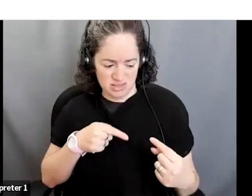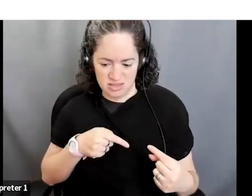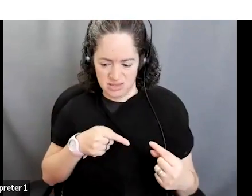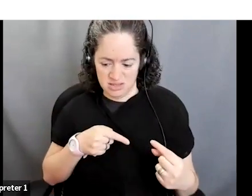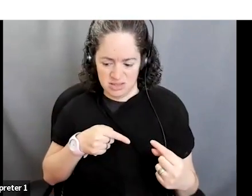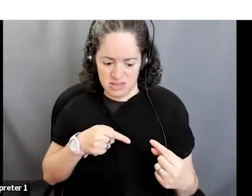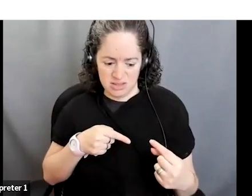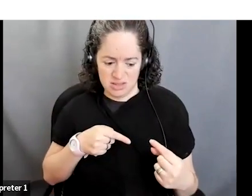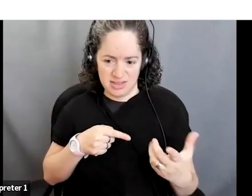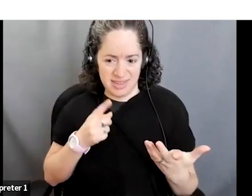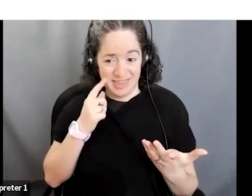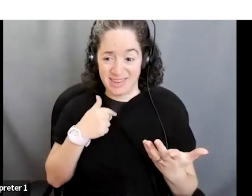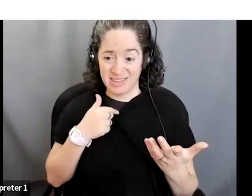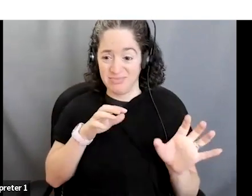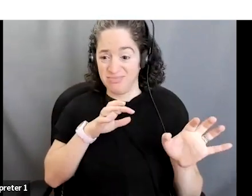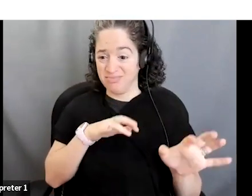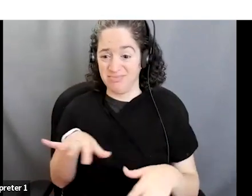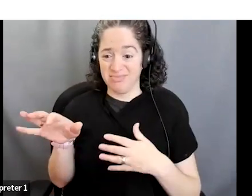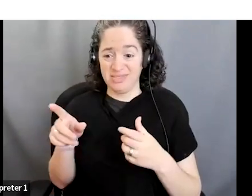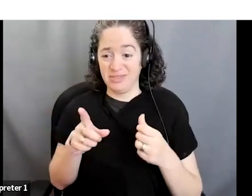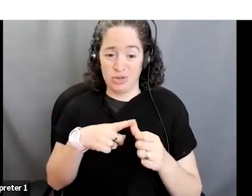I just put the first and last name in where it said name.